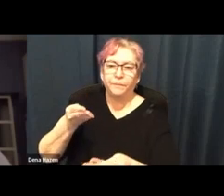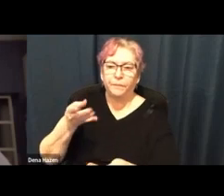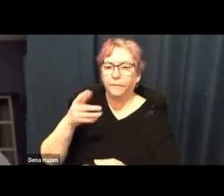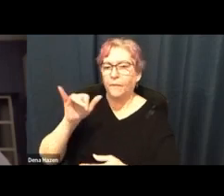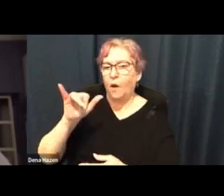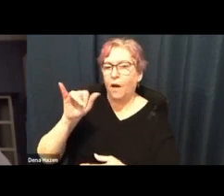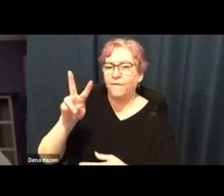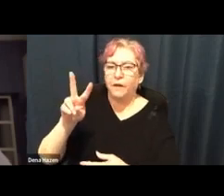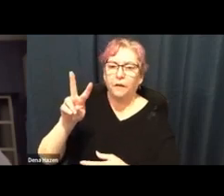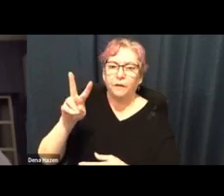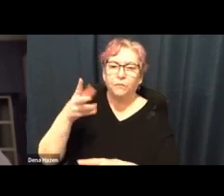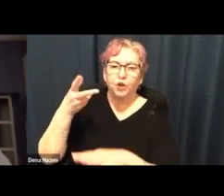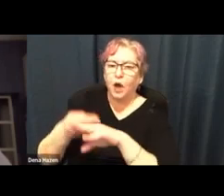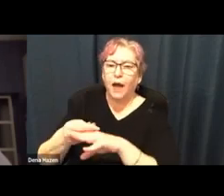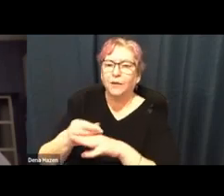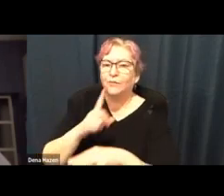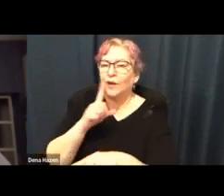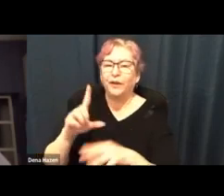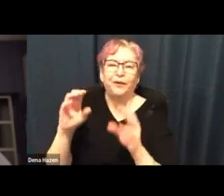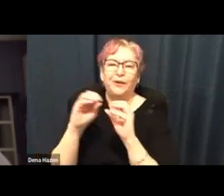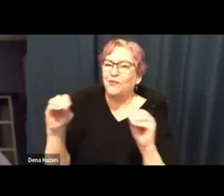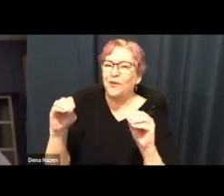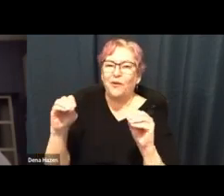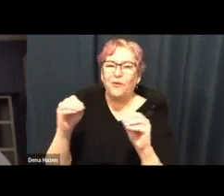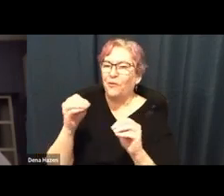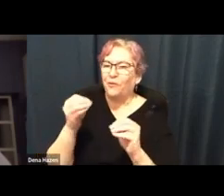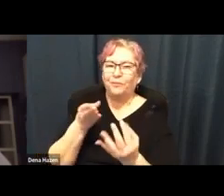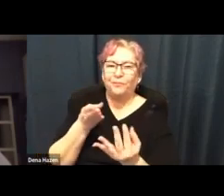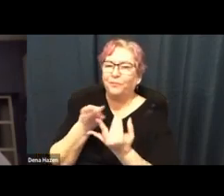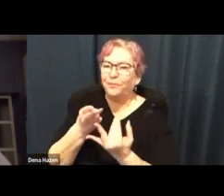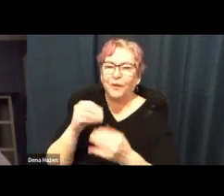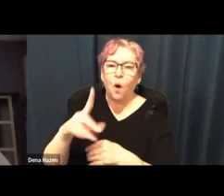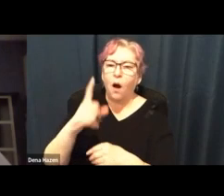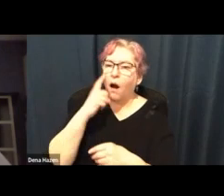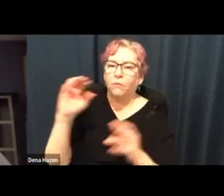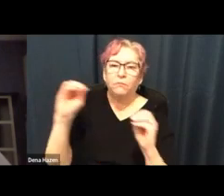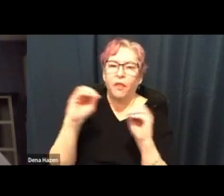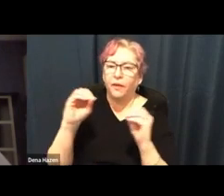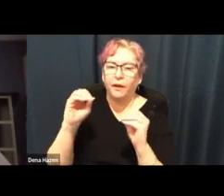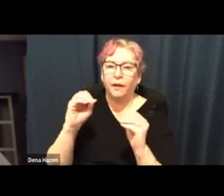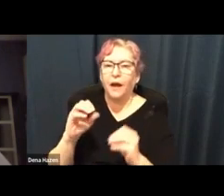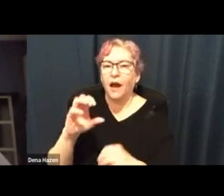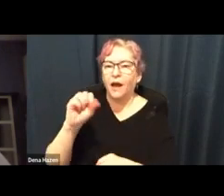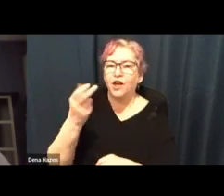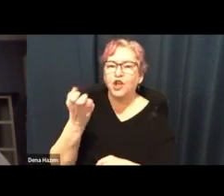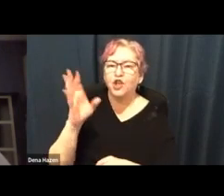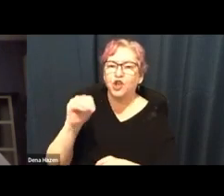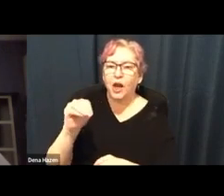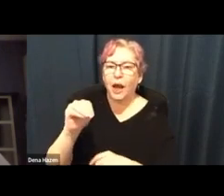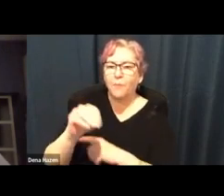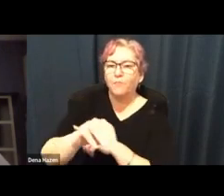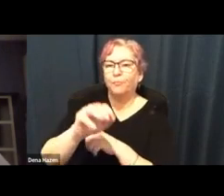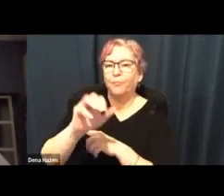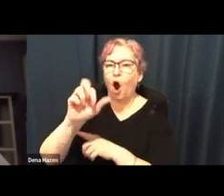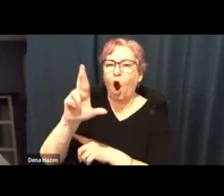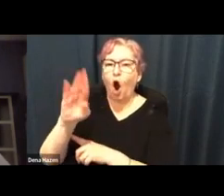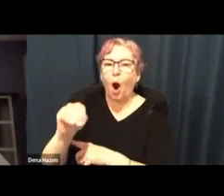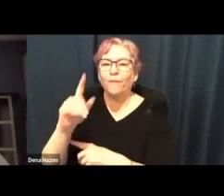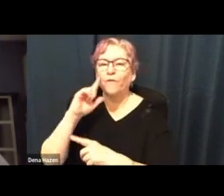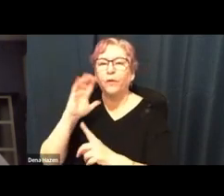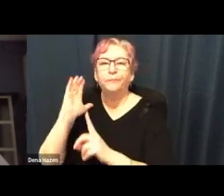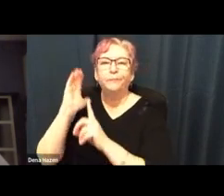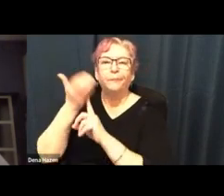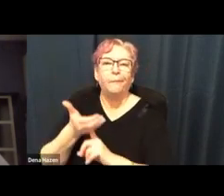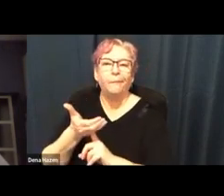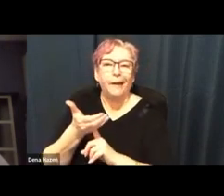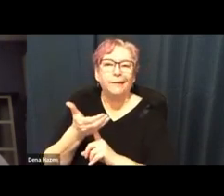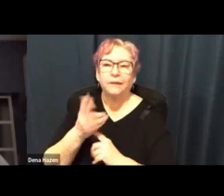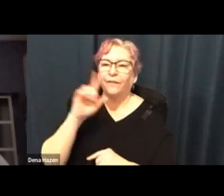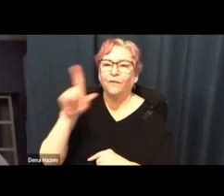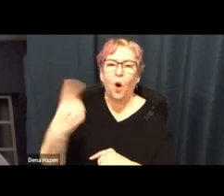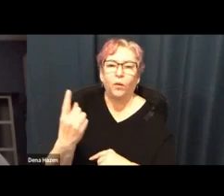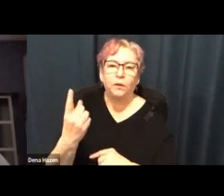so there was no penetration of the eye and the sham arm is used for masking purposes only.